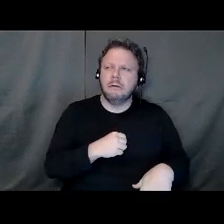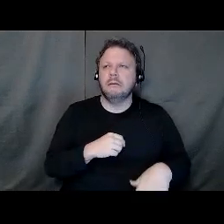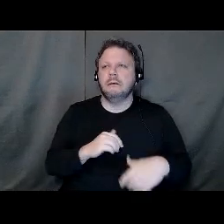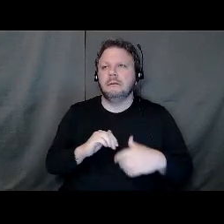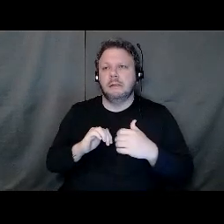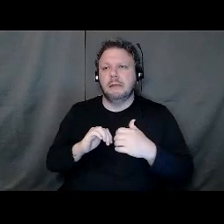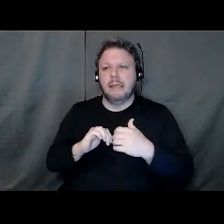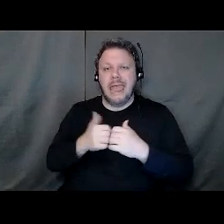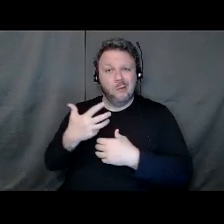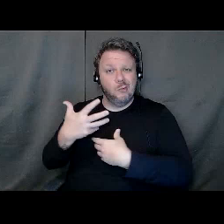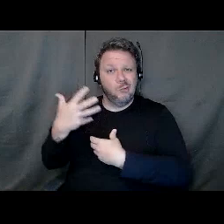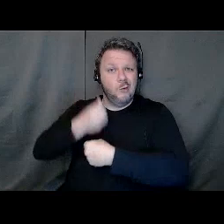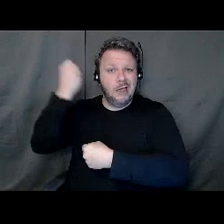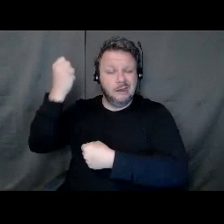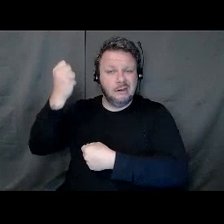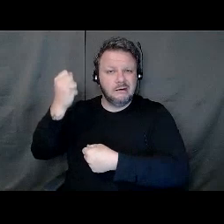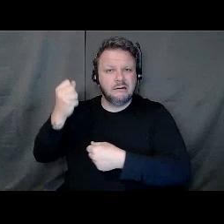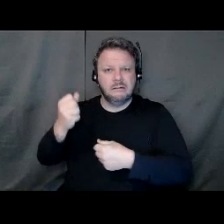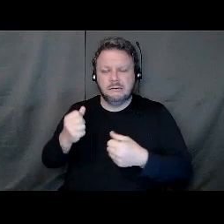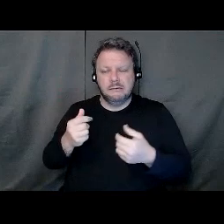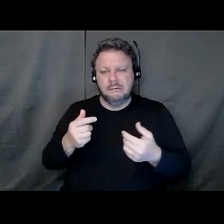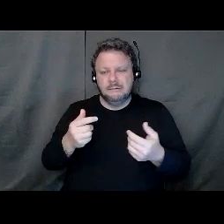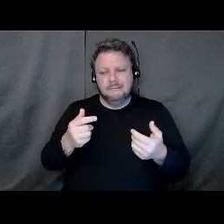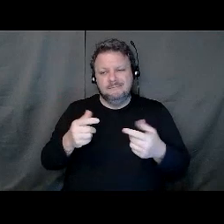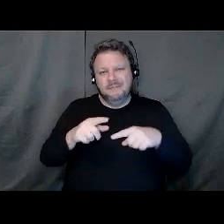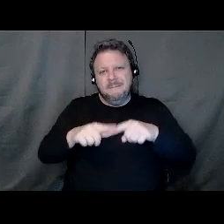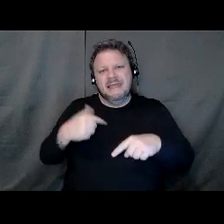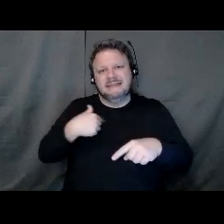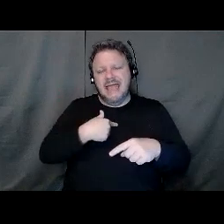How it was won is up to all of our interpretations.